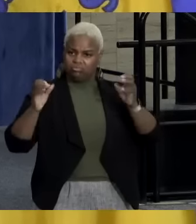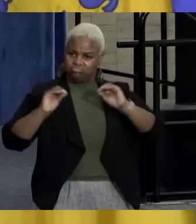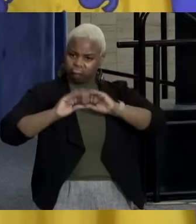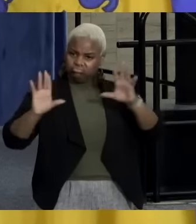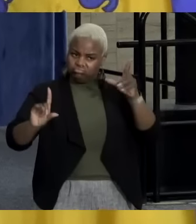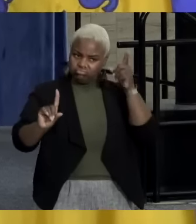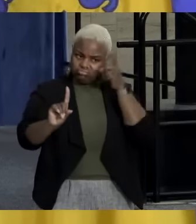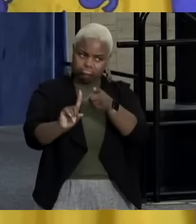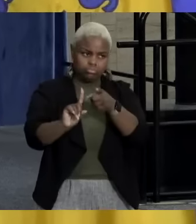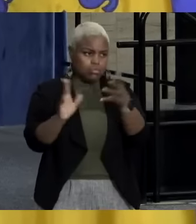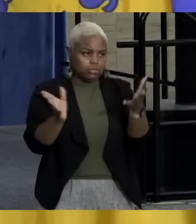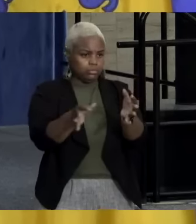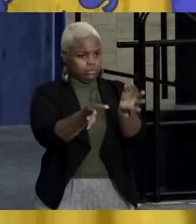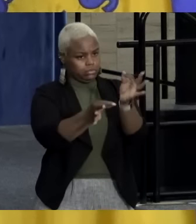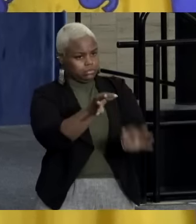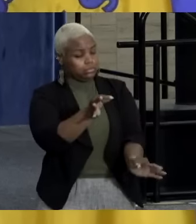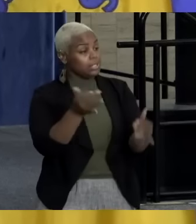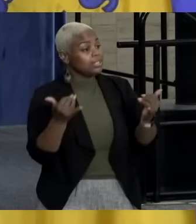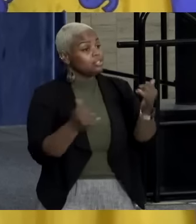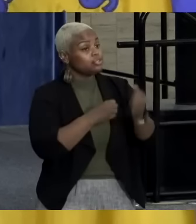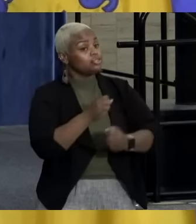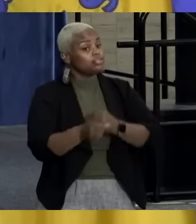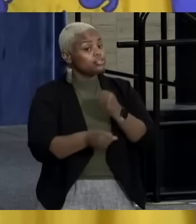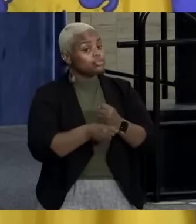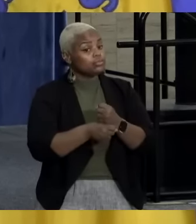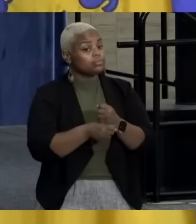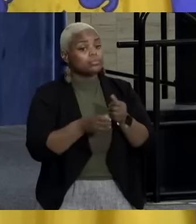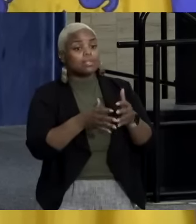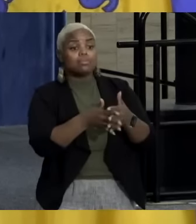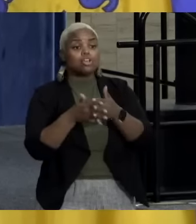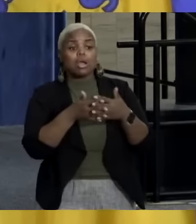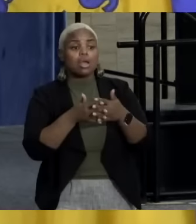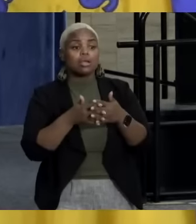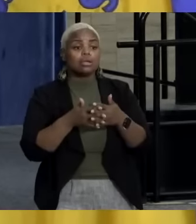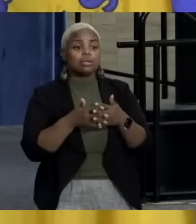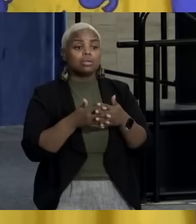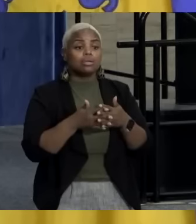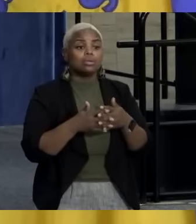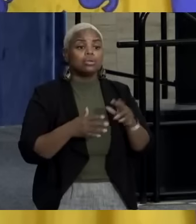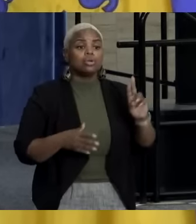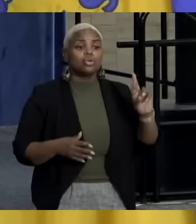the American Urological Association published guidelines endorsed by many other medical